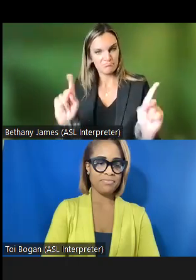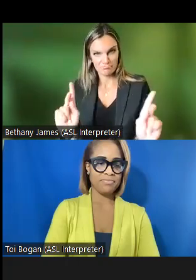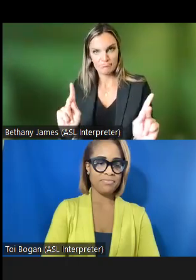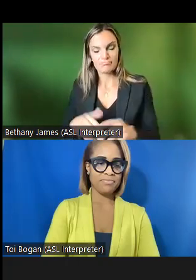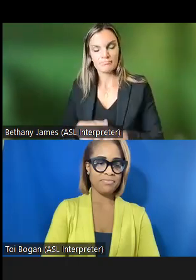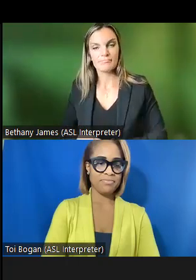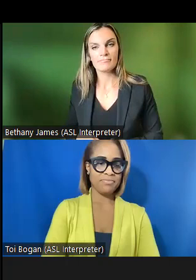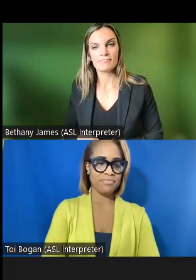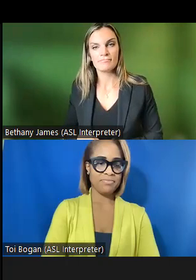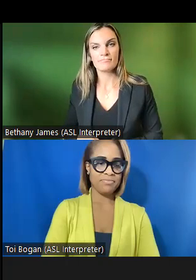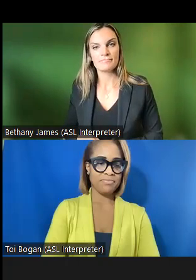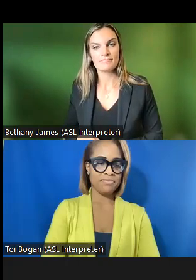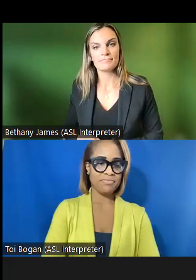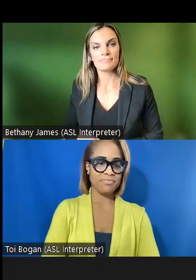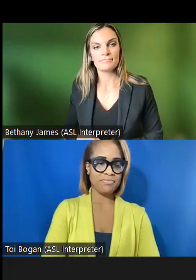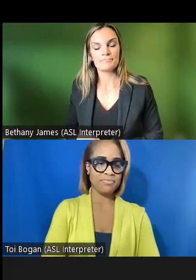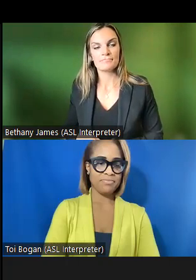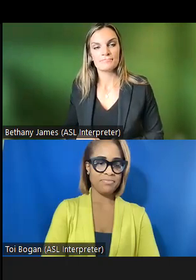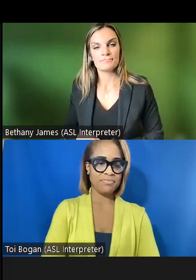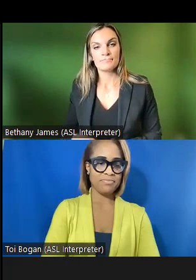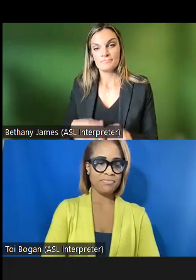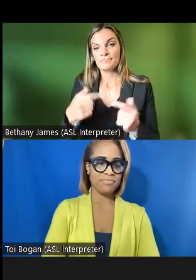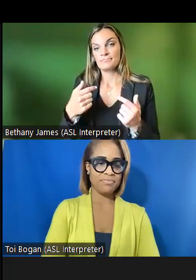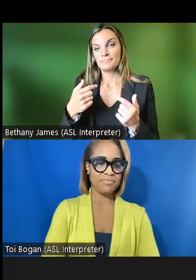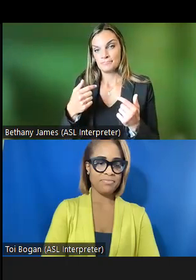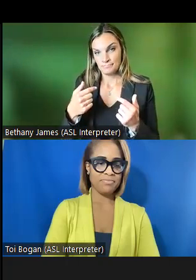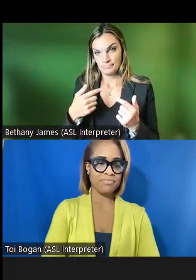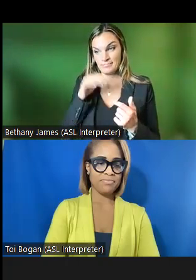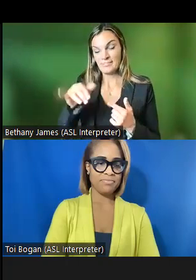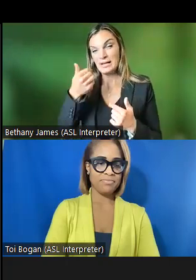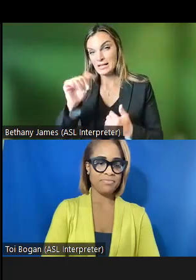Again, we can't tolerate or have inappropriate language or conduct.